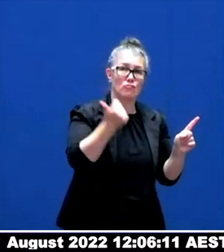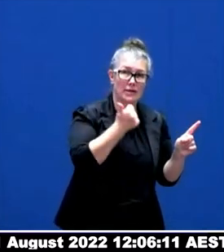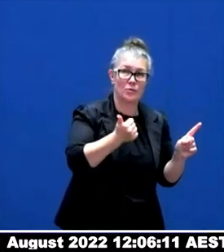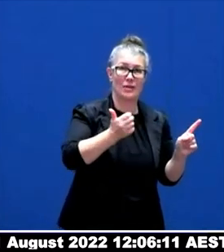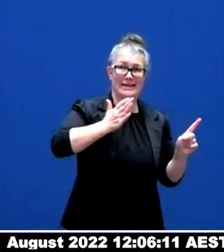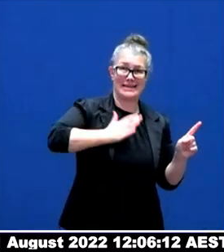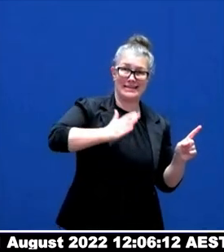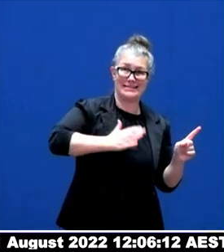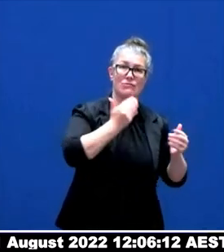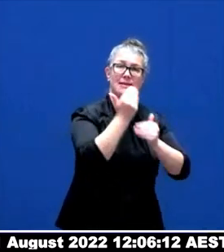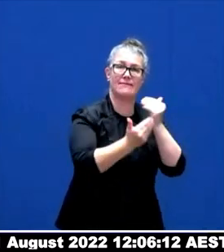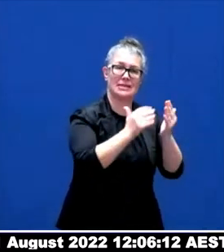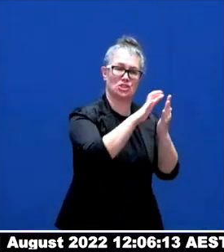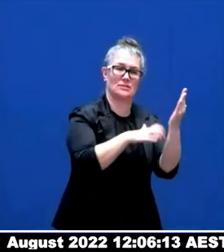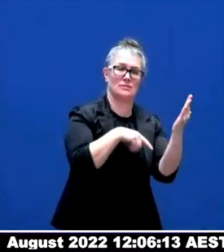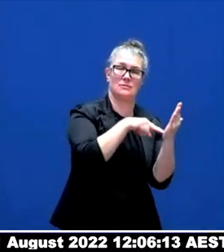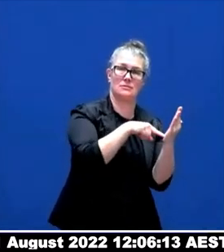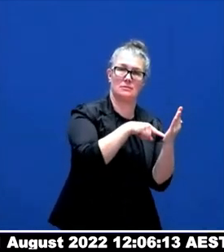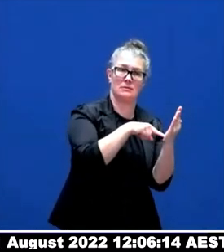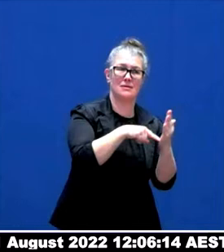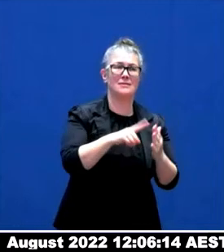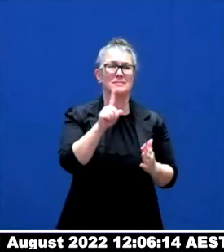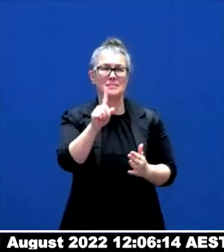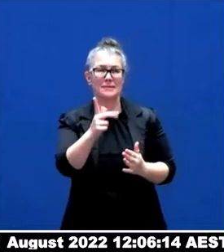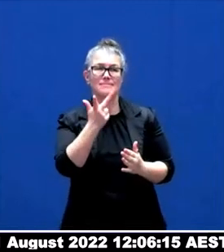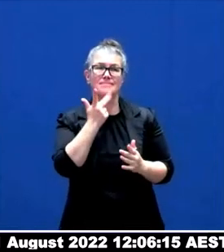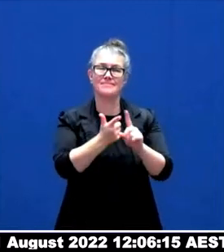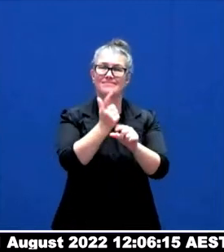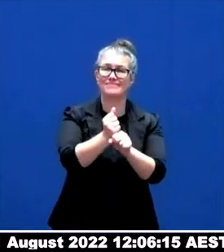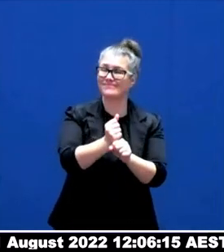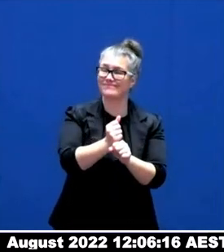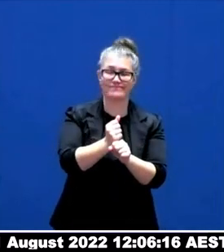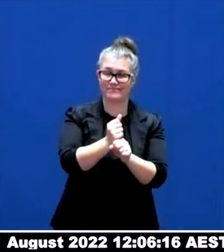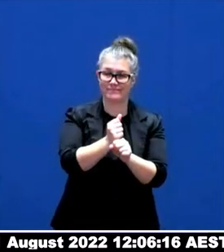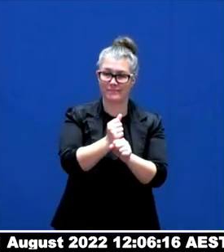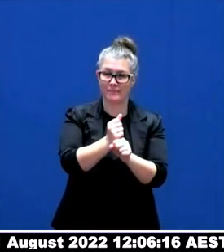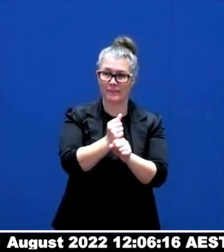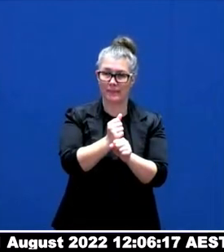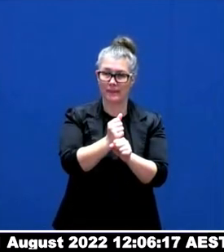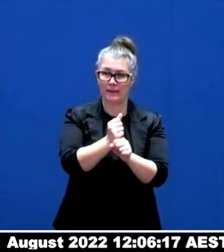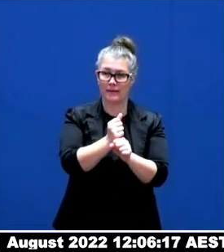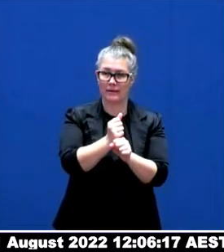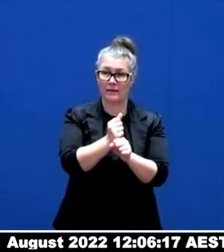But somebody - assume there's somebody who is in social housing in New